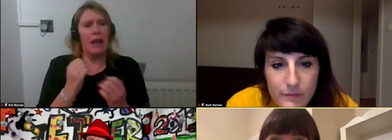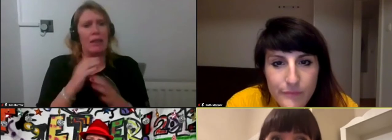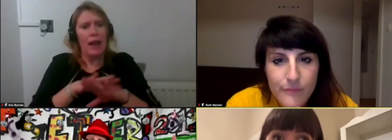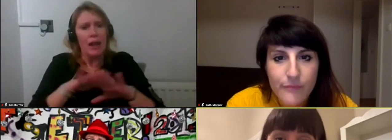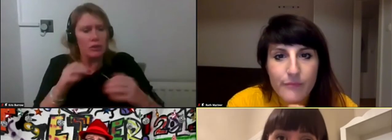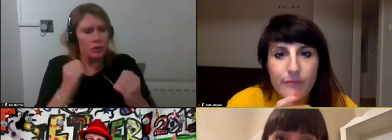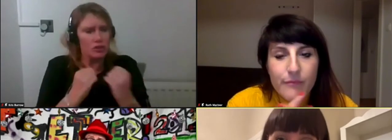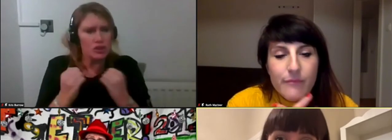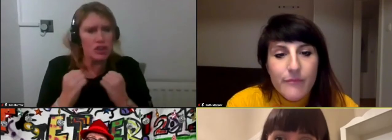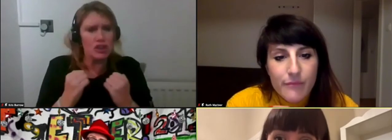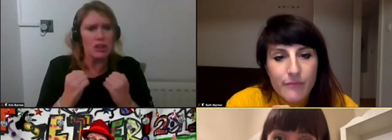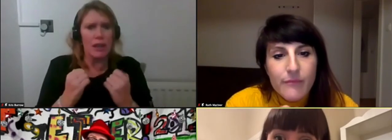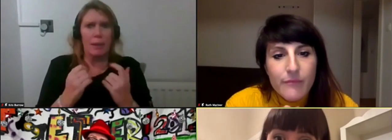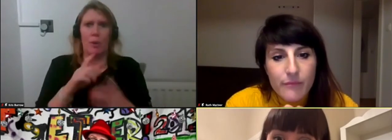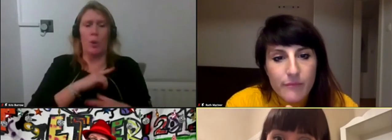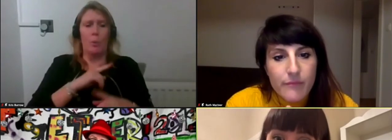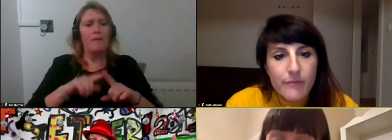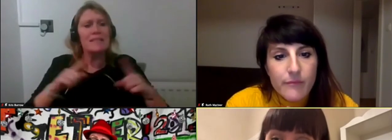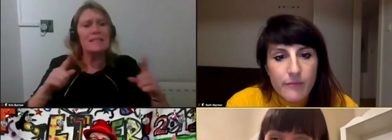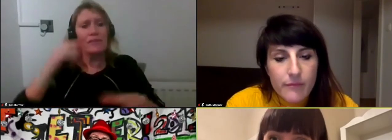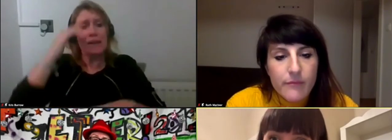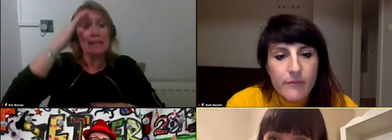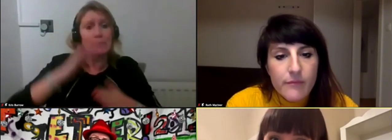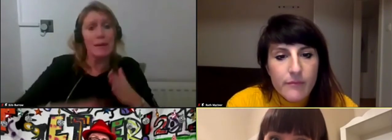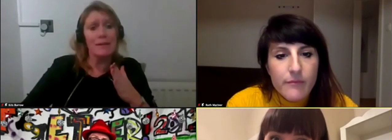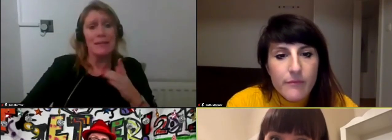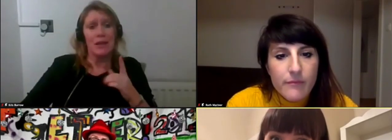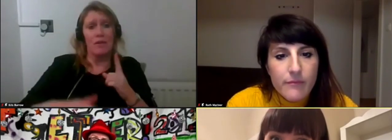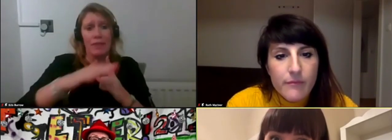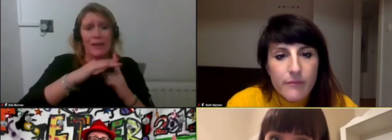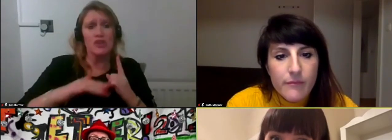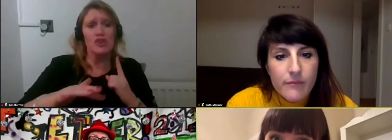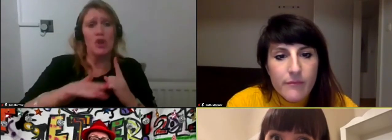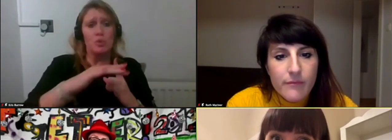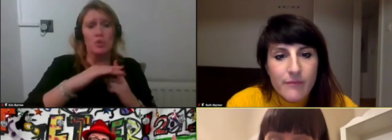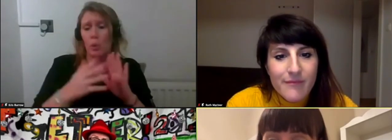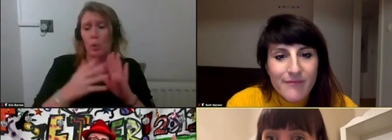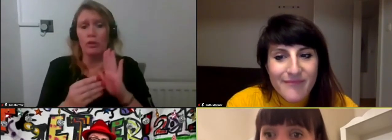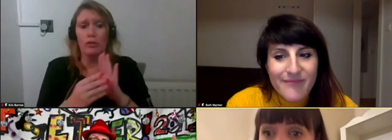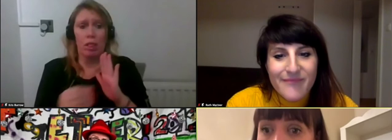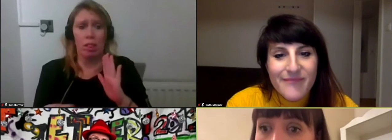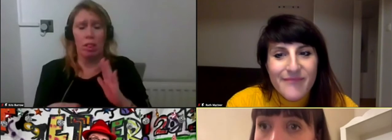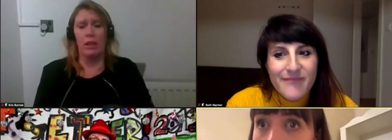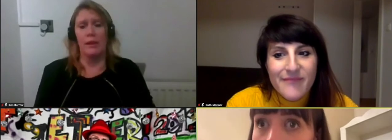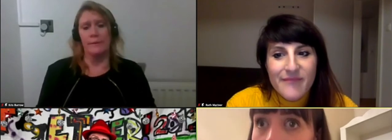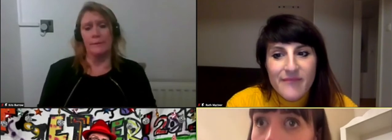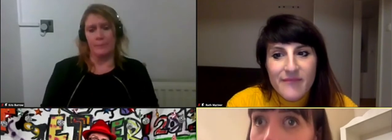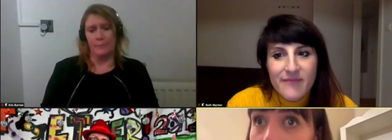understandings of the social model. So, yes, I think that's great. Hang on, there